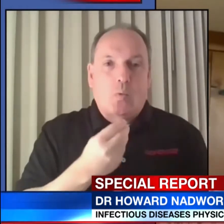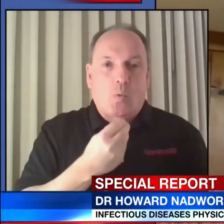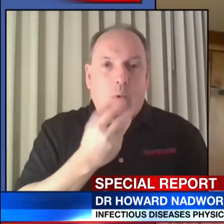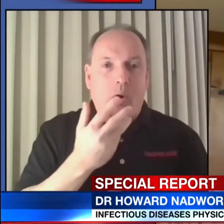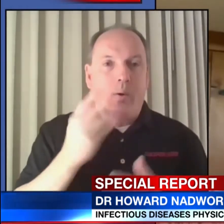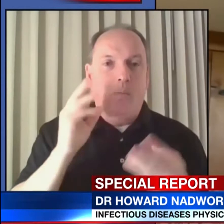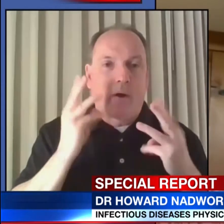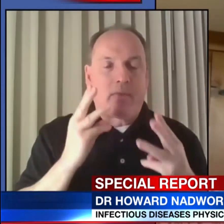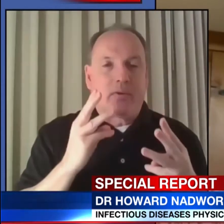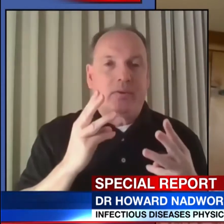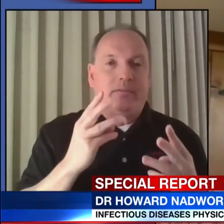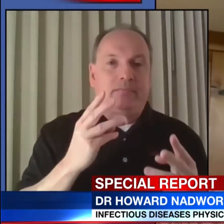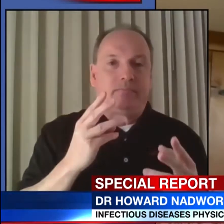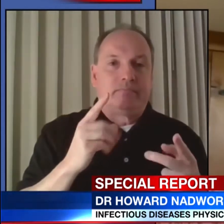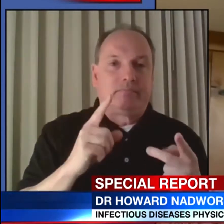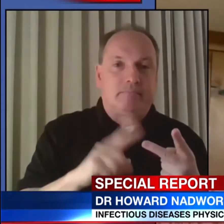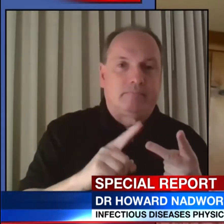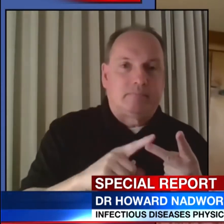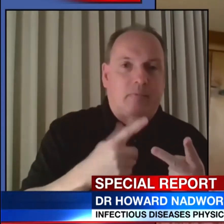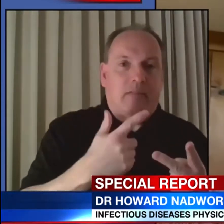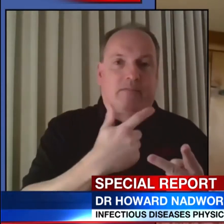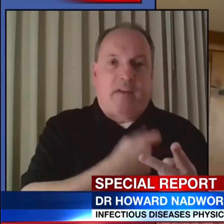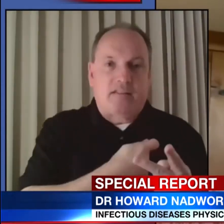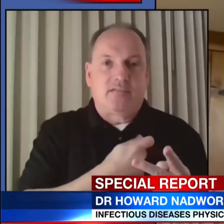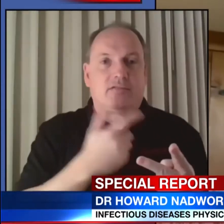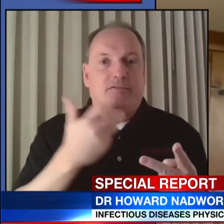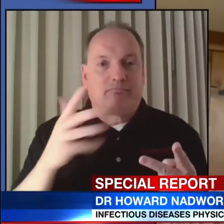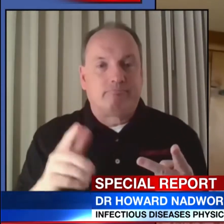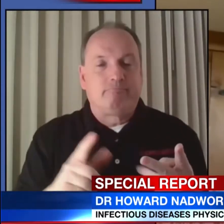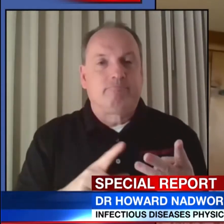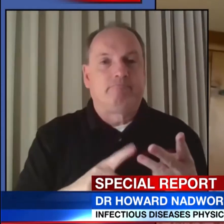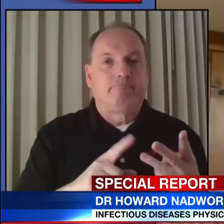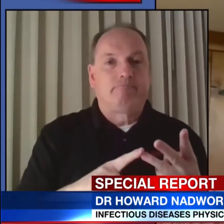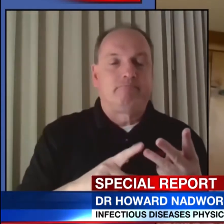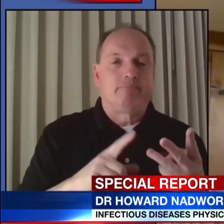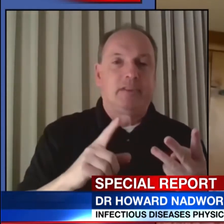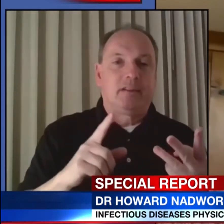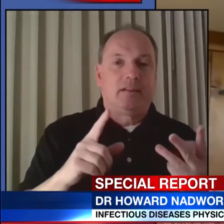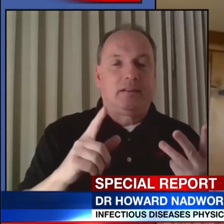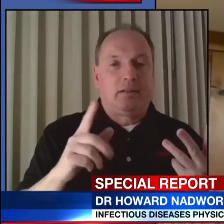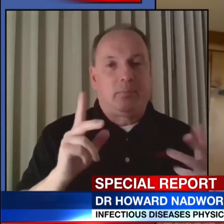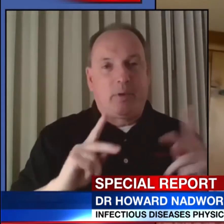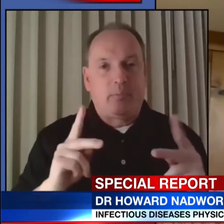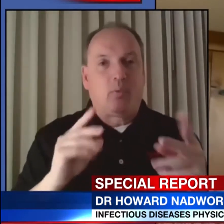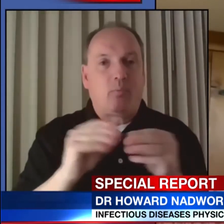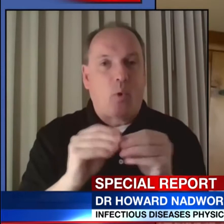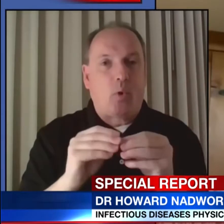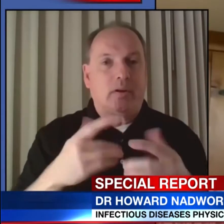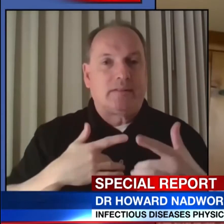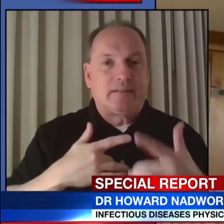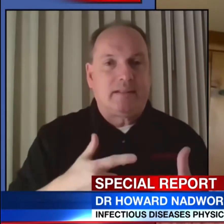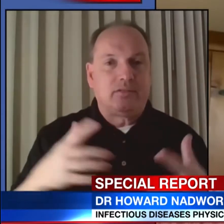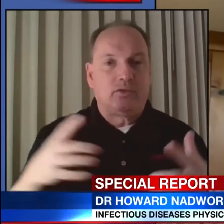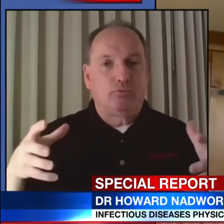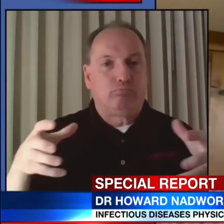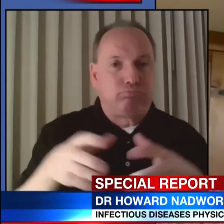PEOPLE WILL WITH WARMER WEATHER AND PEOPLE STARTING TO GET VACCINATED AND BEING TIRED OF COVID-19, THAT MORE